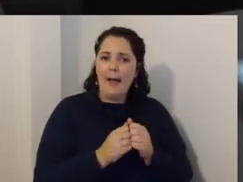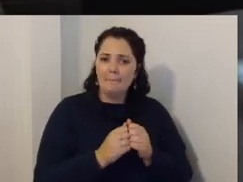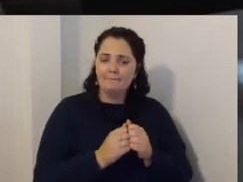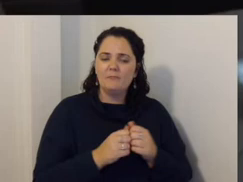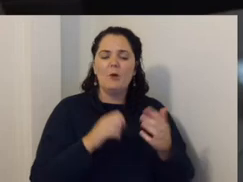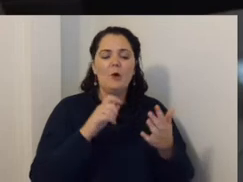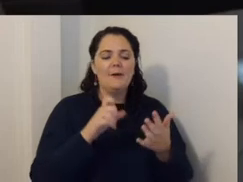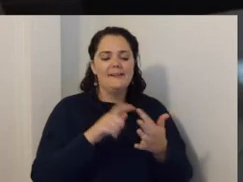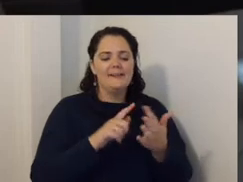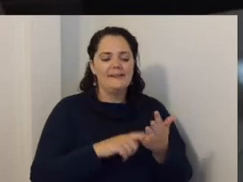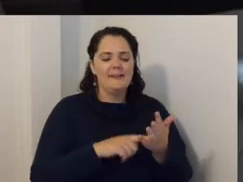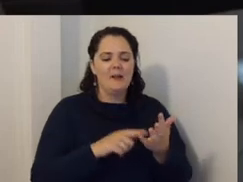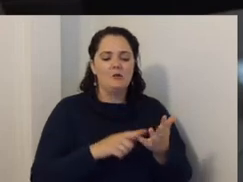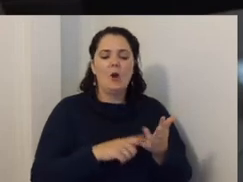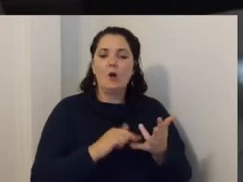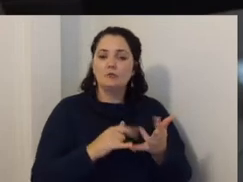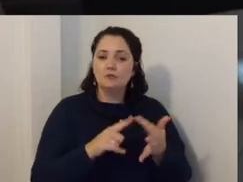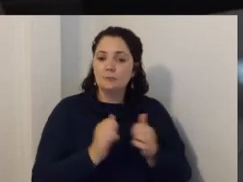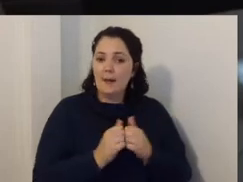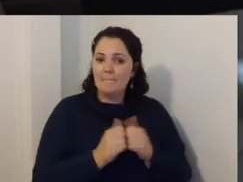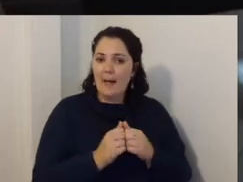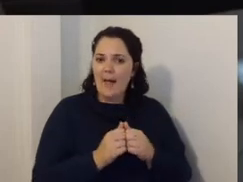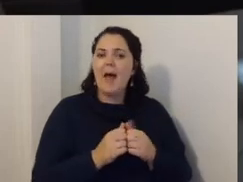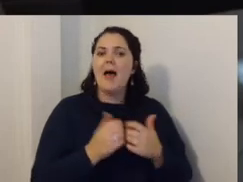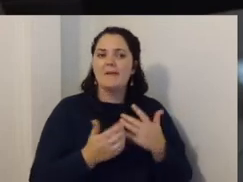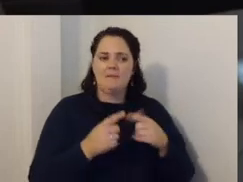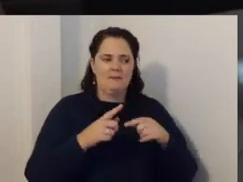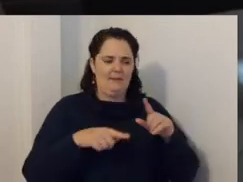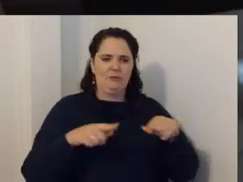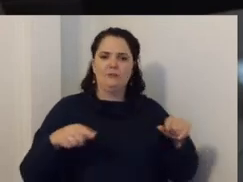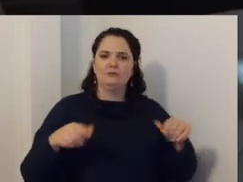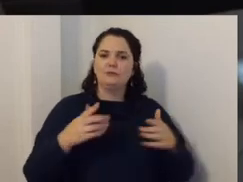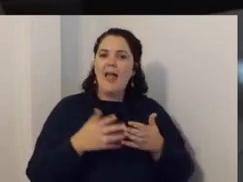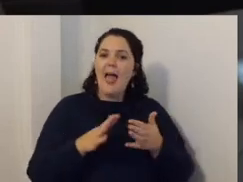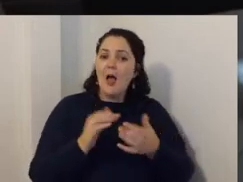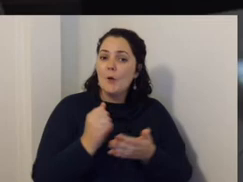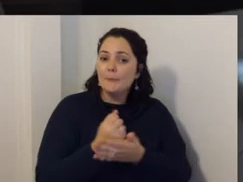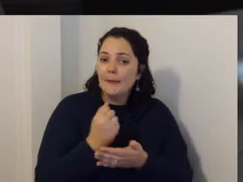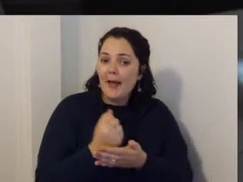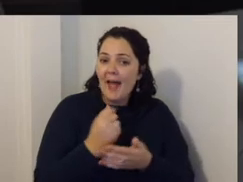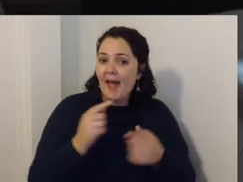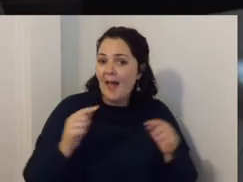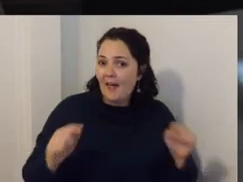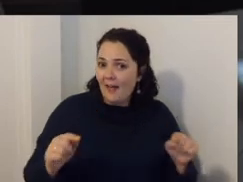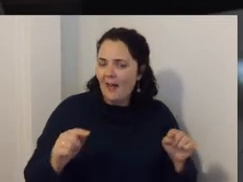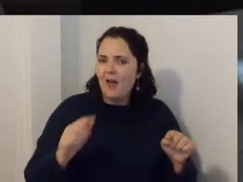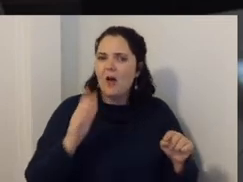paper, the changes are the way that that paper is made um and the type of screens that are used when